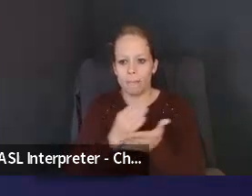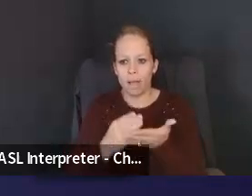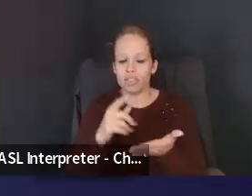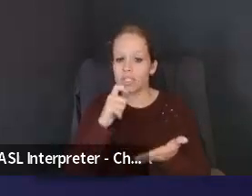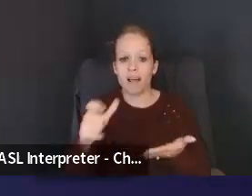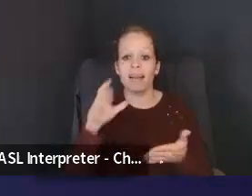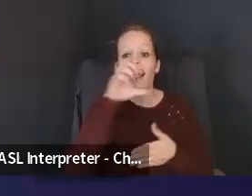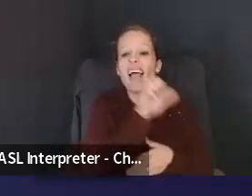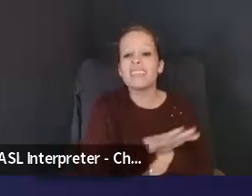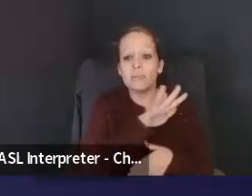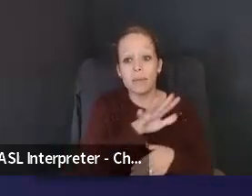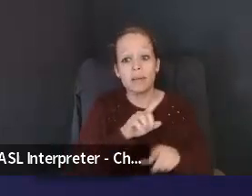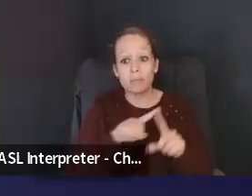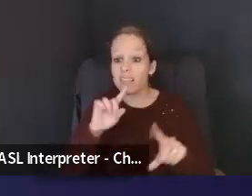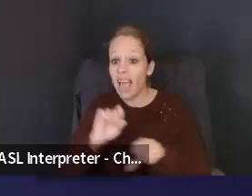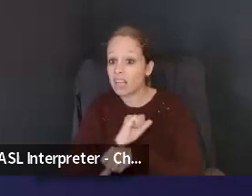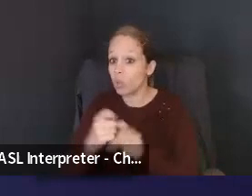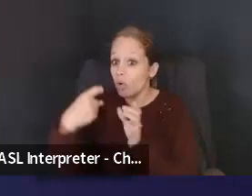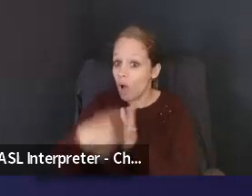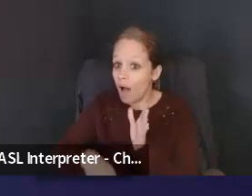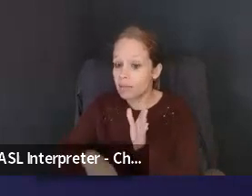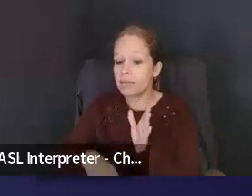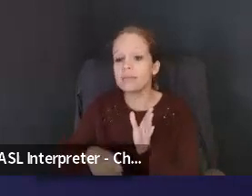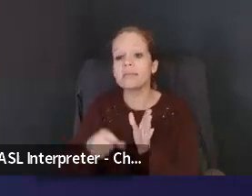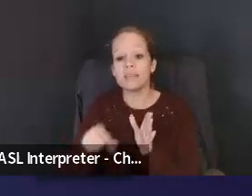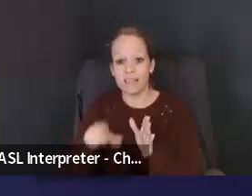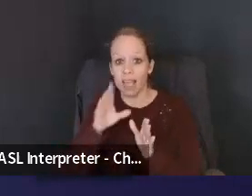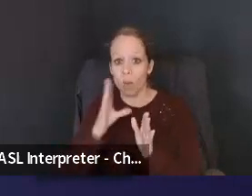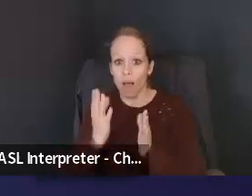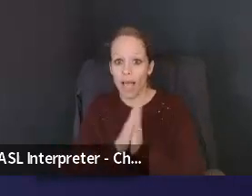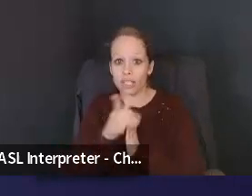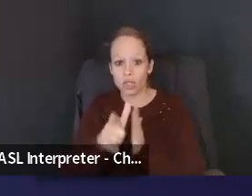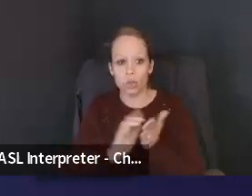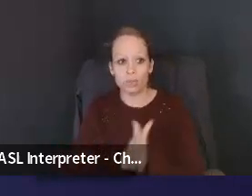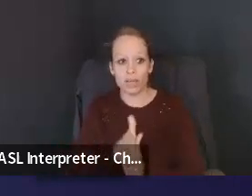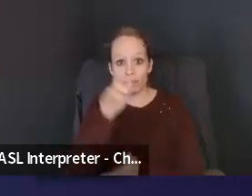they're going to ask you to be very specific and you're going to have to give very detailed numbers